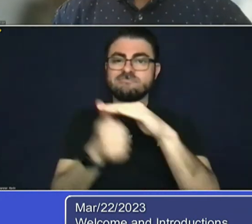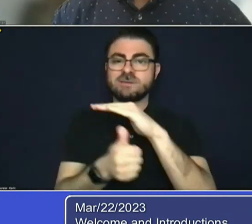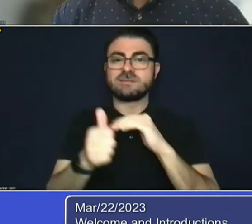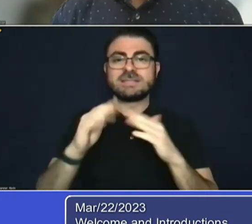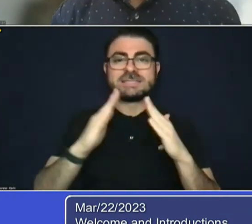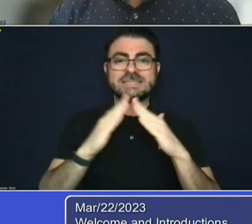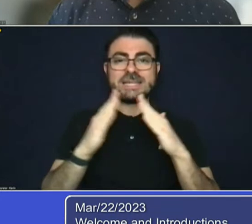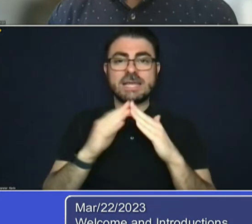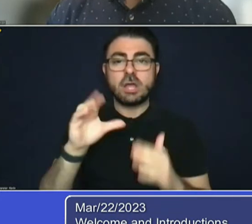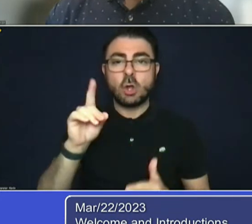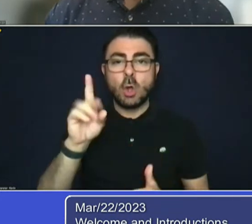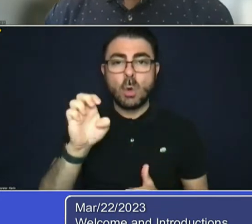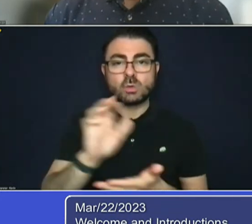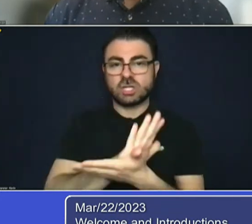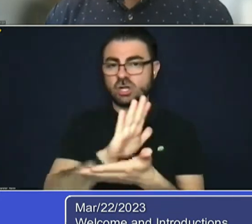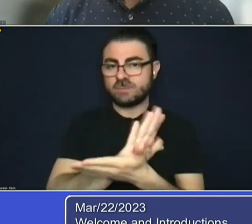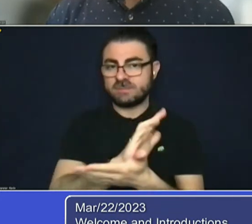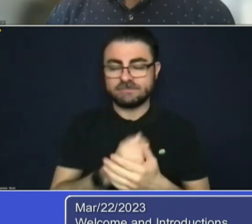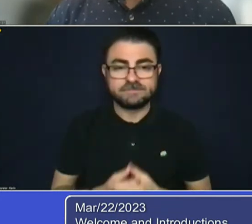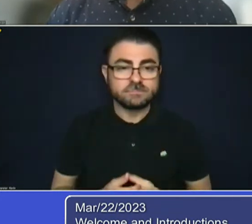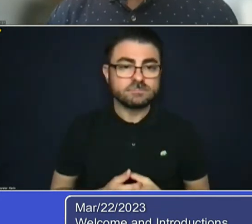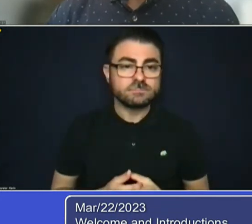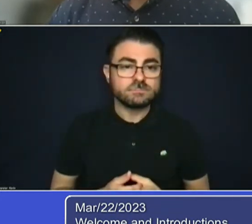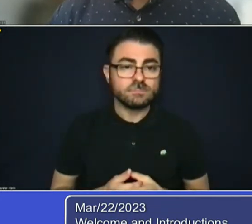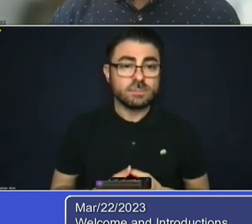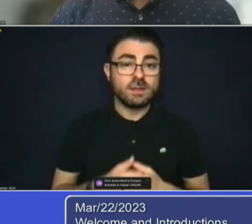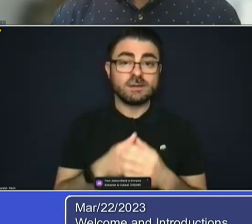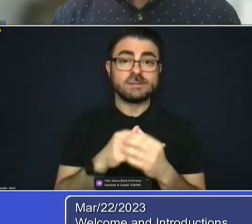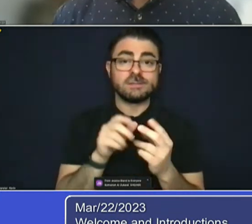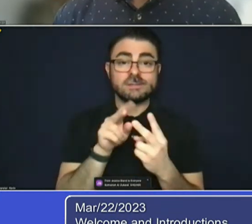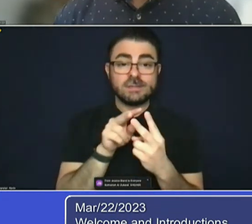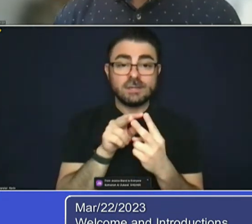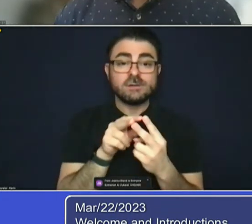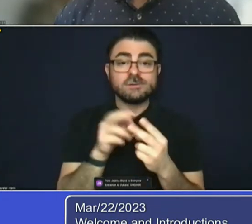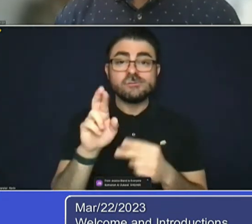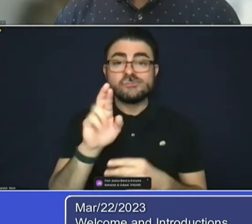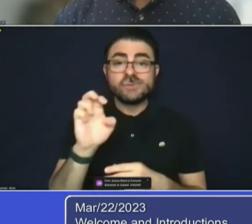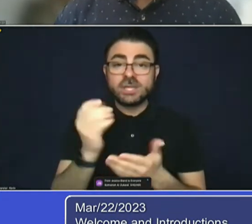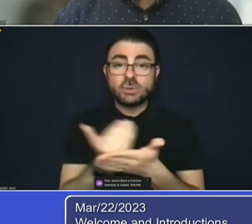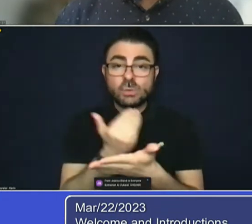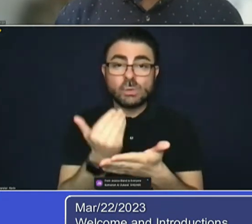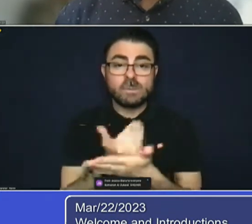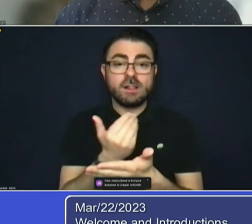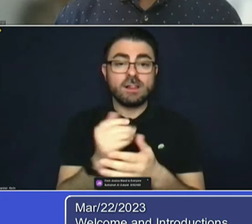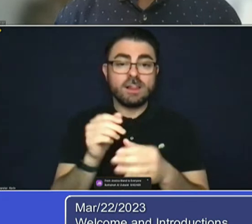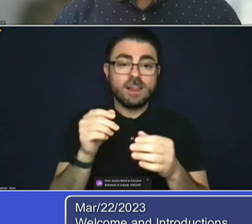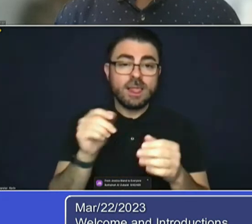ARE OUR CODE FUNDING CATEGORIES THAT SIT WITHIN THE CITY'S CODE